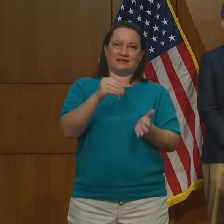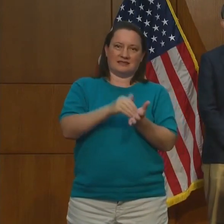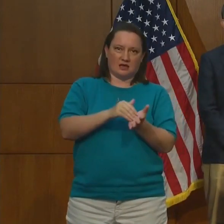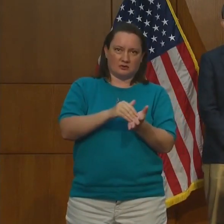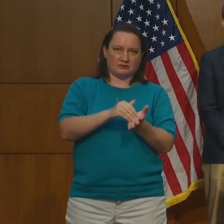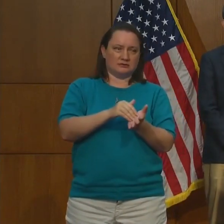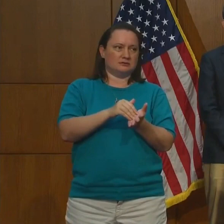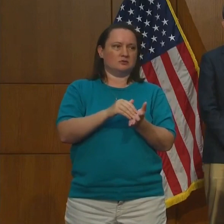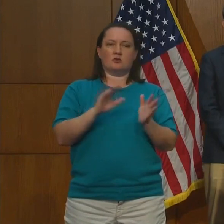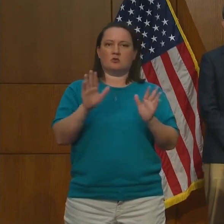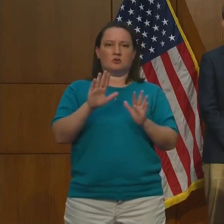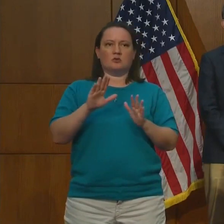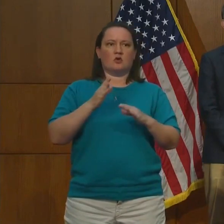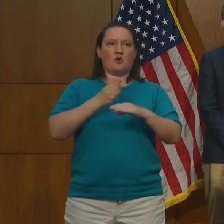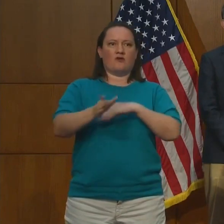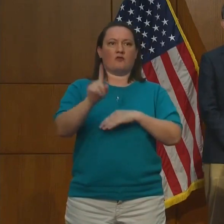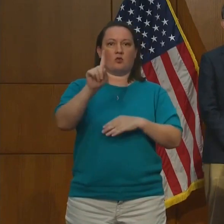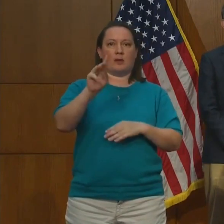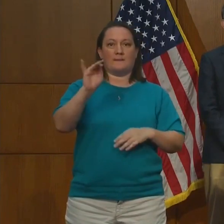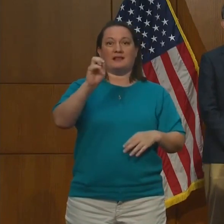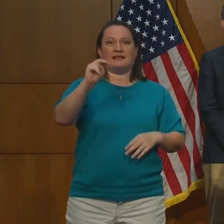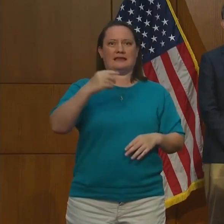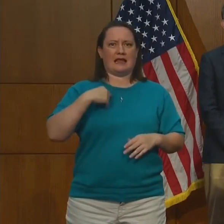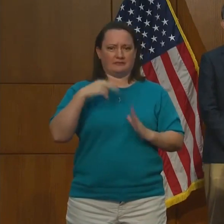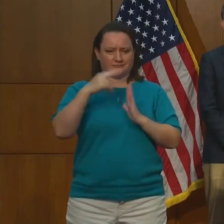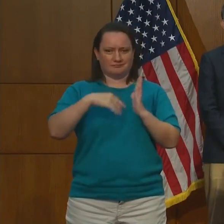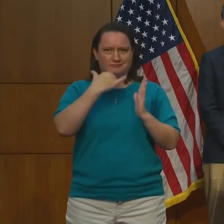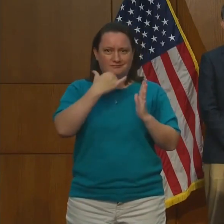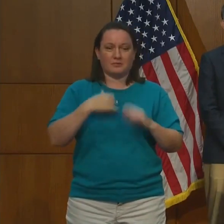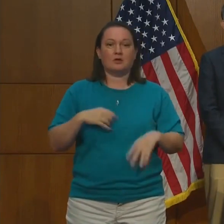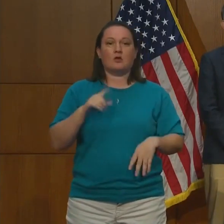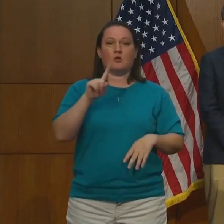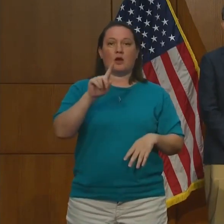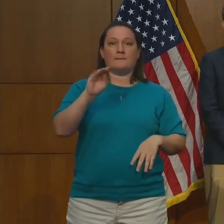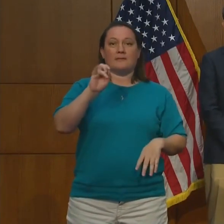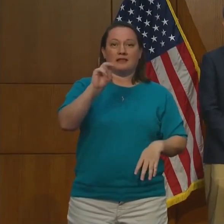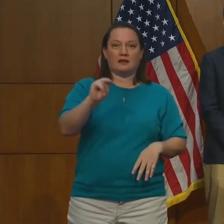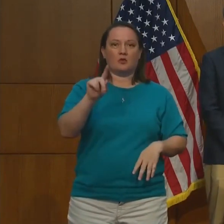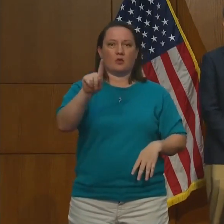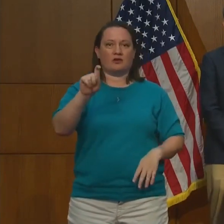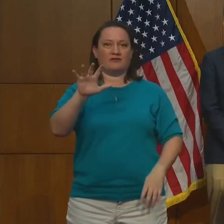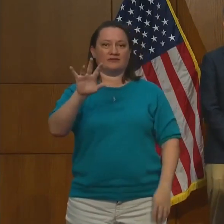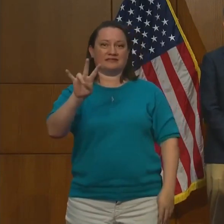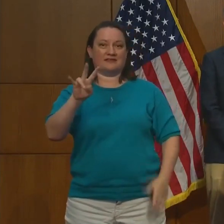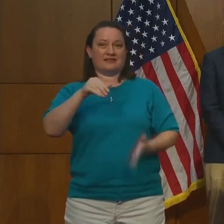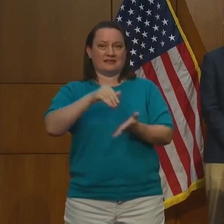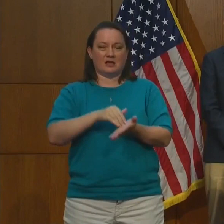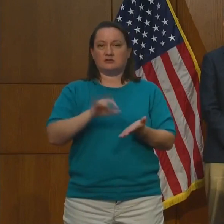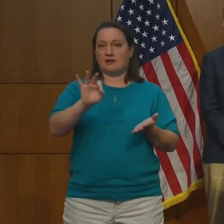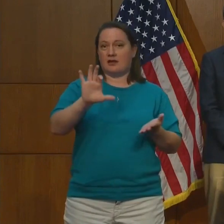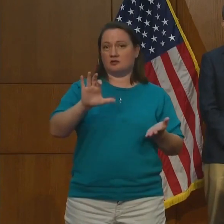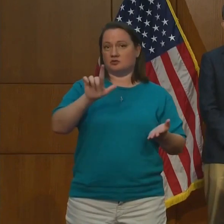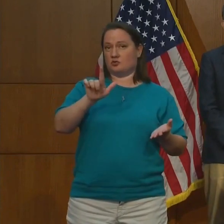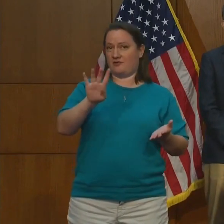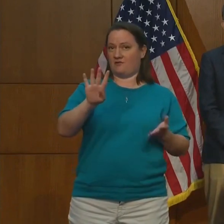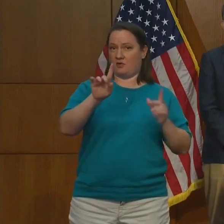THIRTY EIGHT- BRING OUR TOTAL TOPPED UP TO ONE HUNDRED FIFTEEN- THOUSAND. NO ACTUALLY-